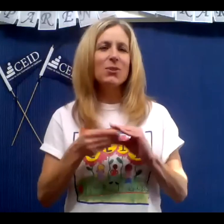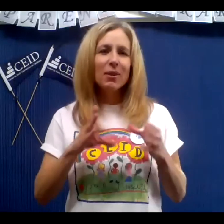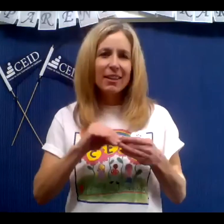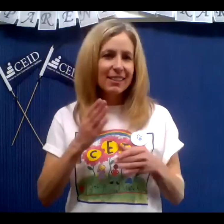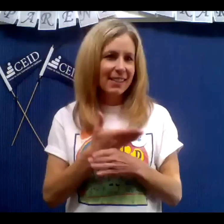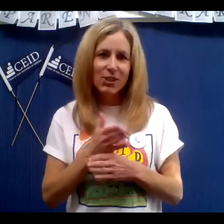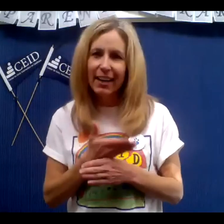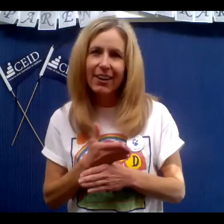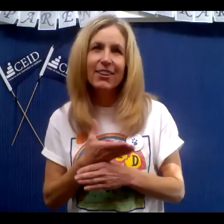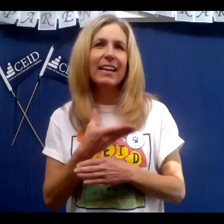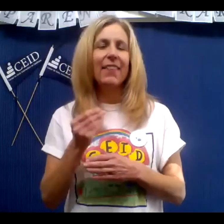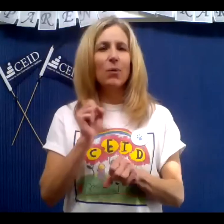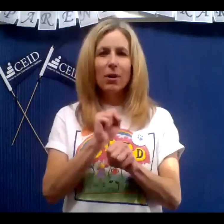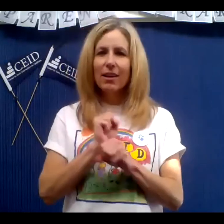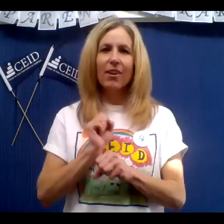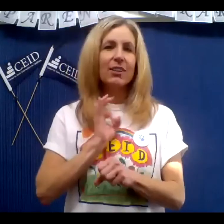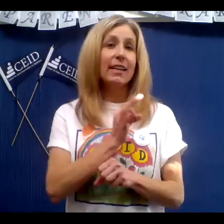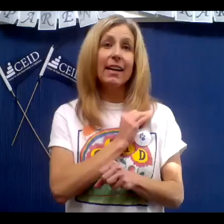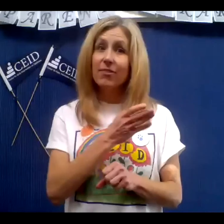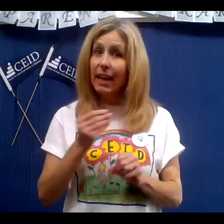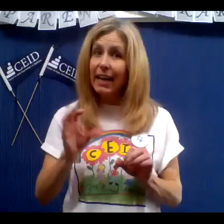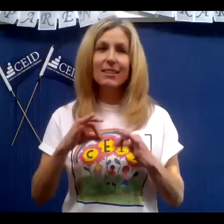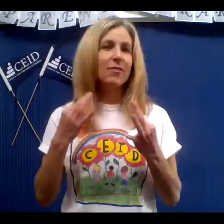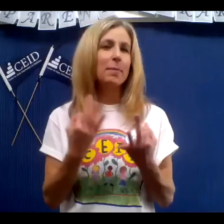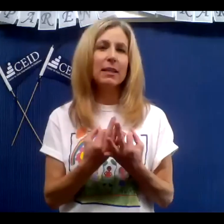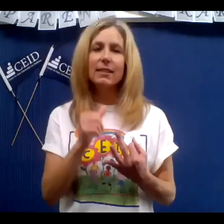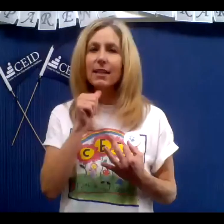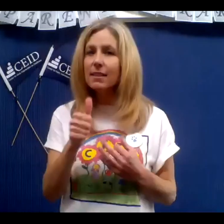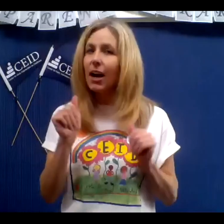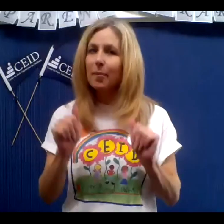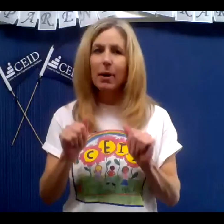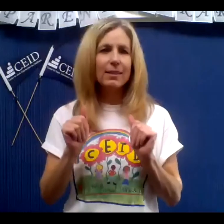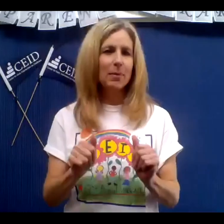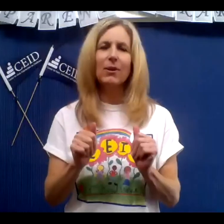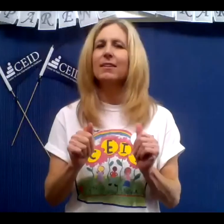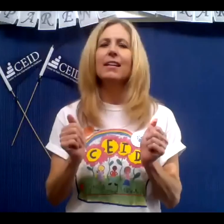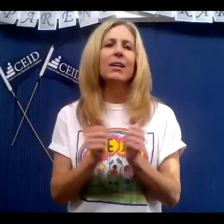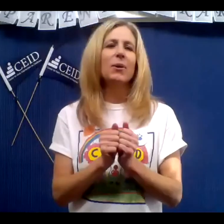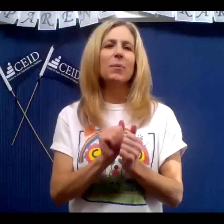The stories shared and the work of our staff and families is not possible